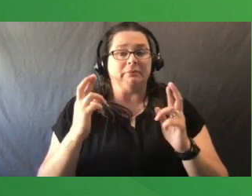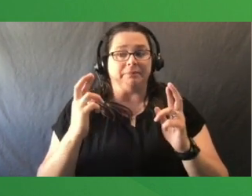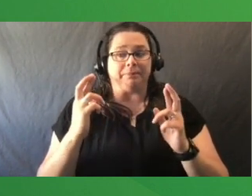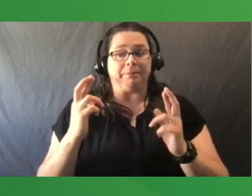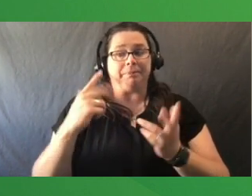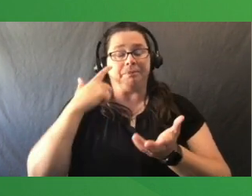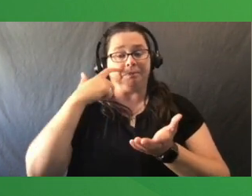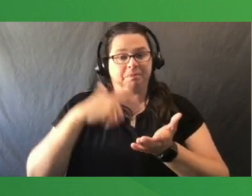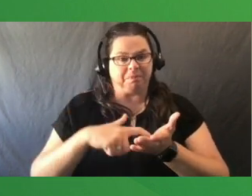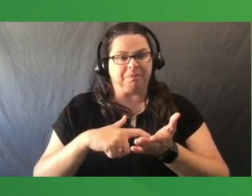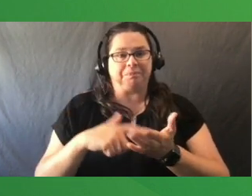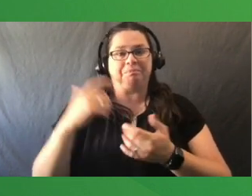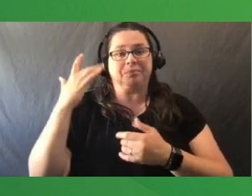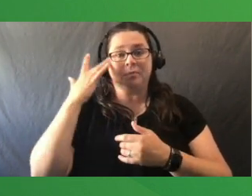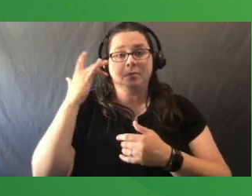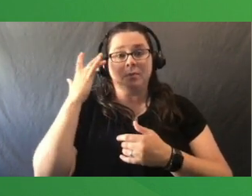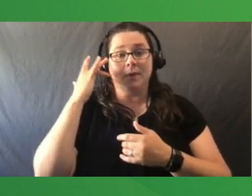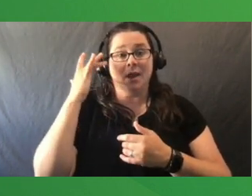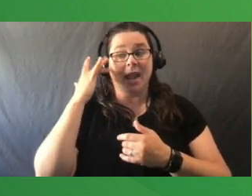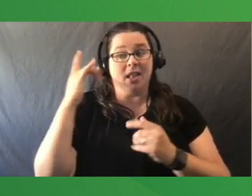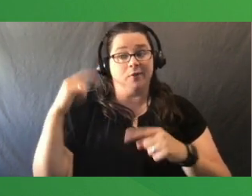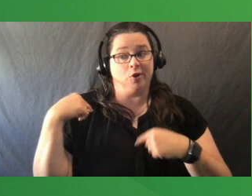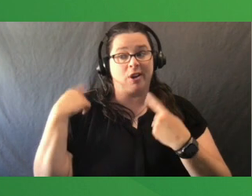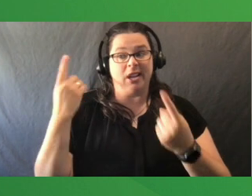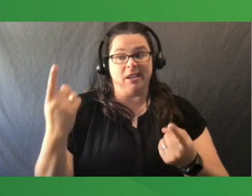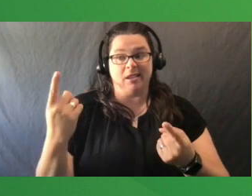California has been really hot and dry.